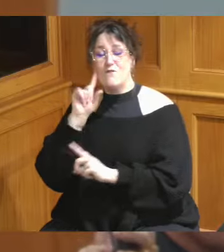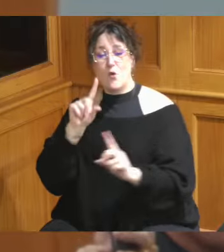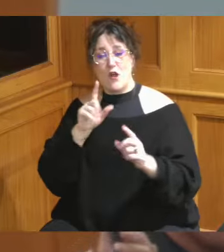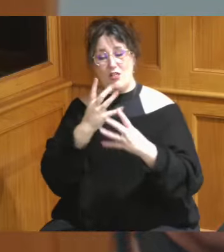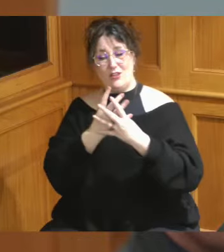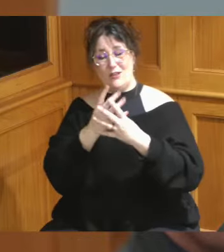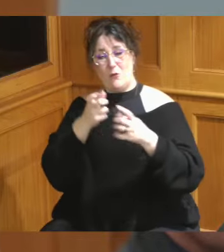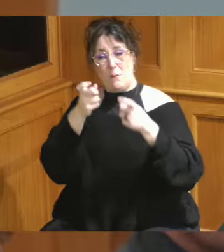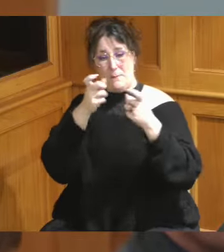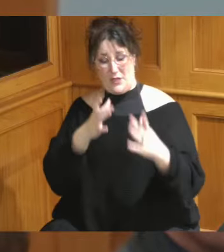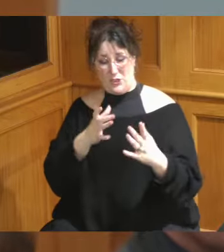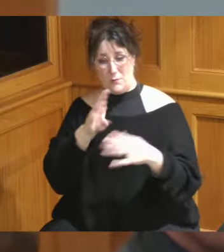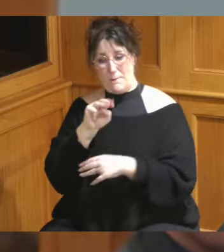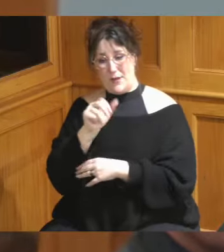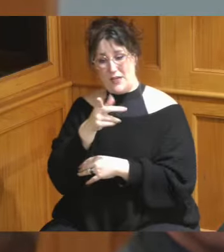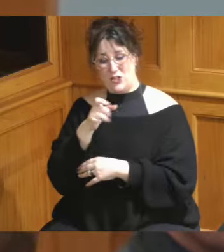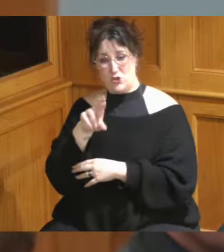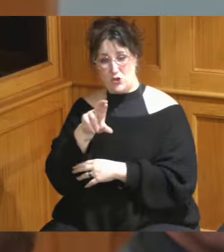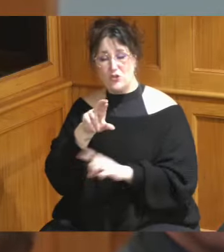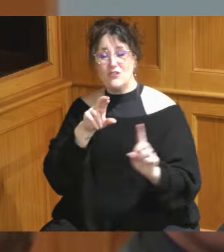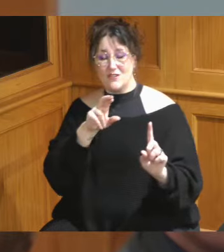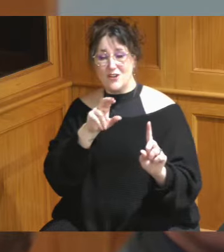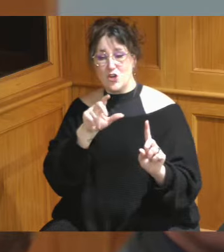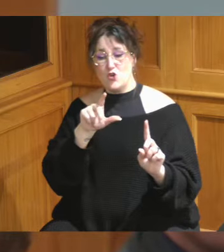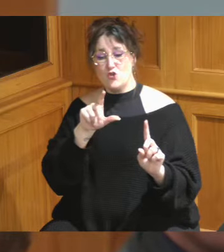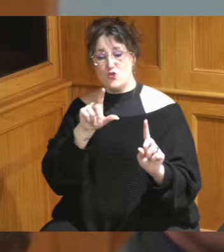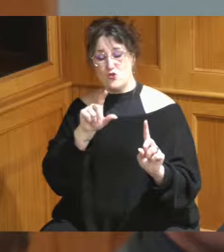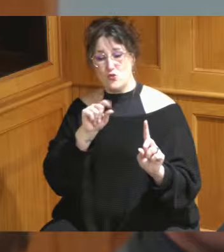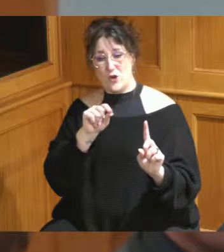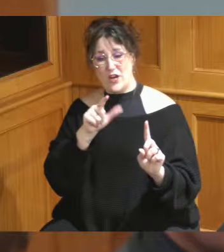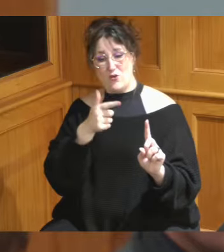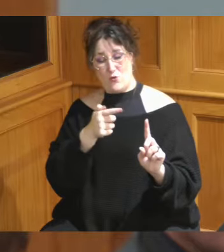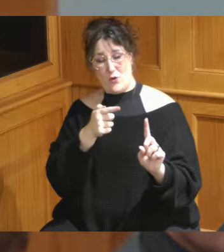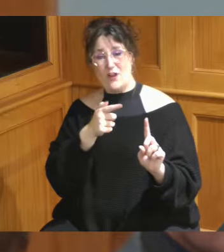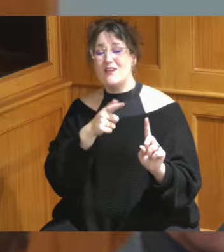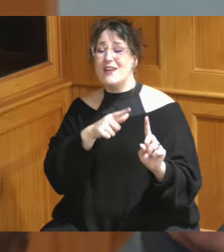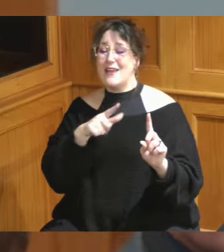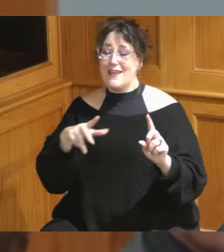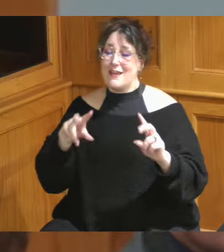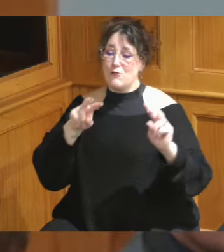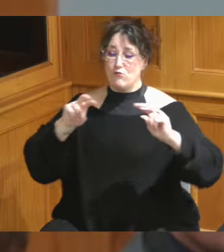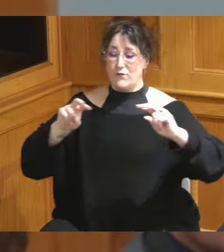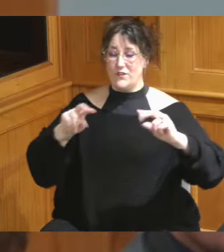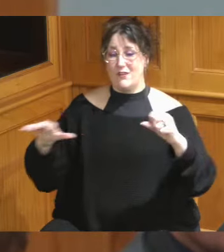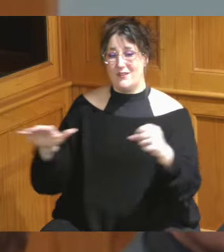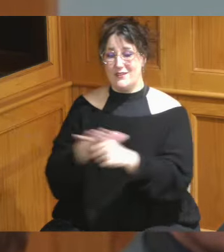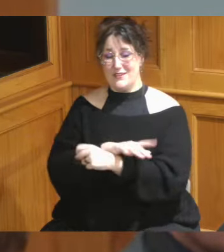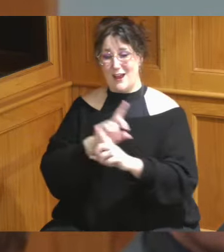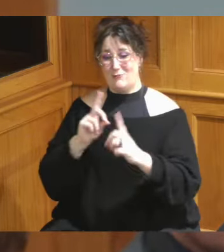in 2021, he oversaw the operation of the largest division in the Sheriff's office,